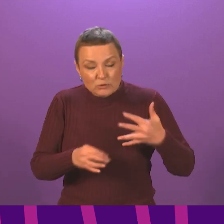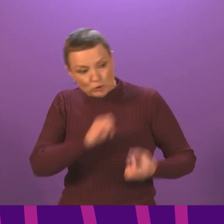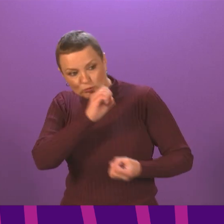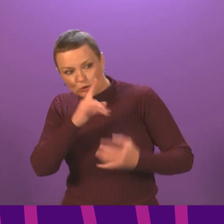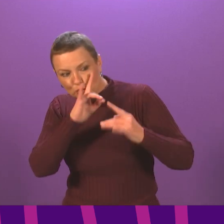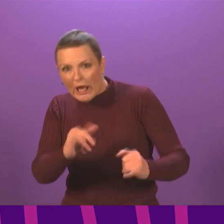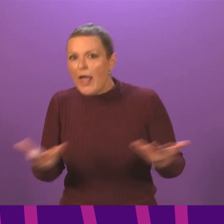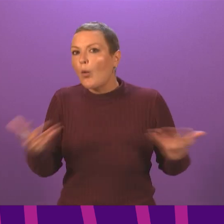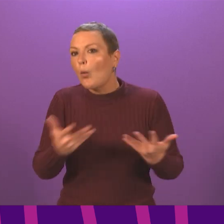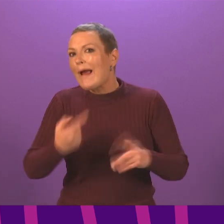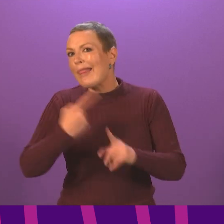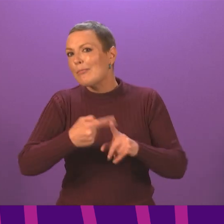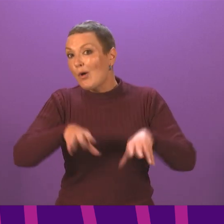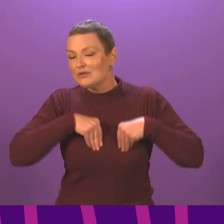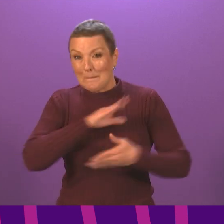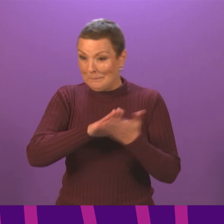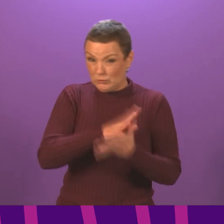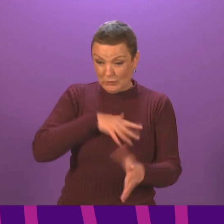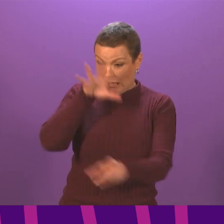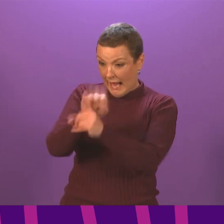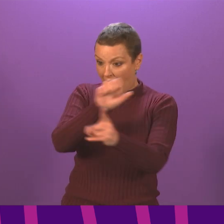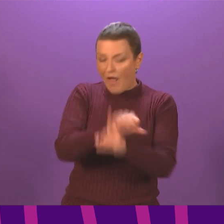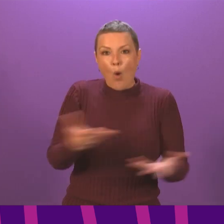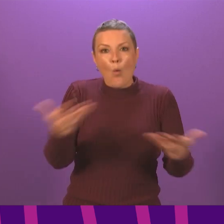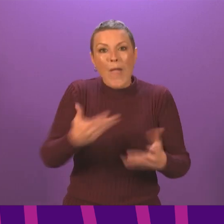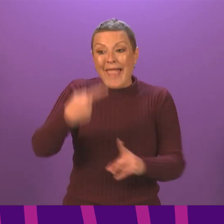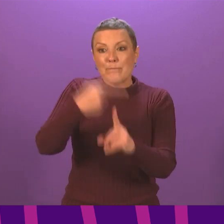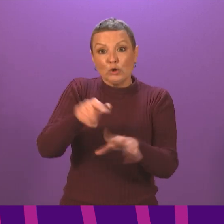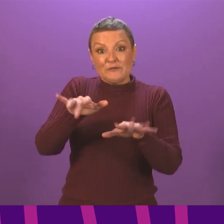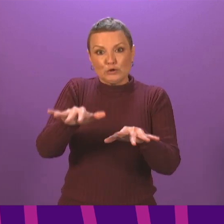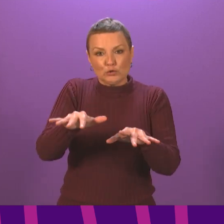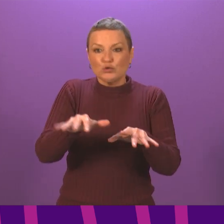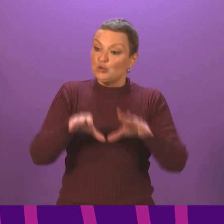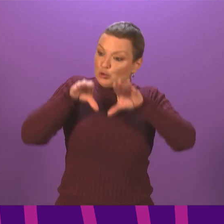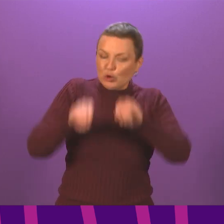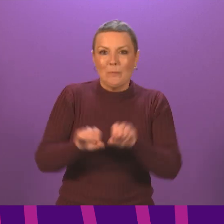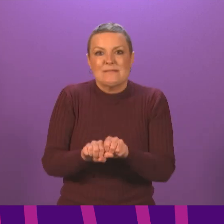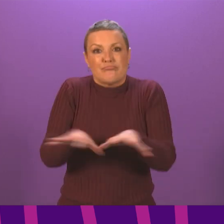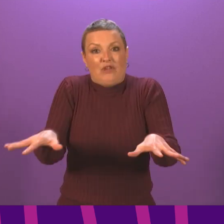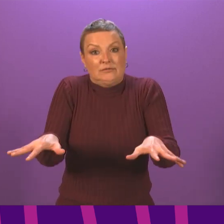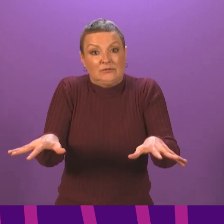of people across Scotland, to prevent and break down chains of transmission before Covid-19